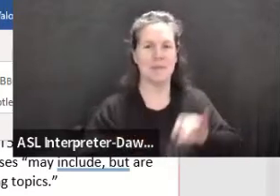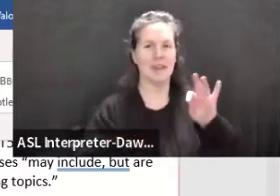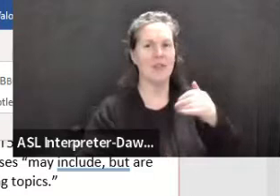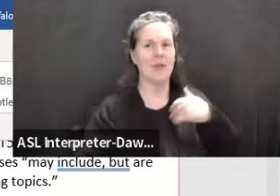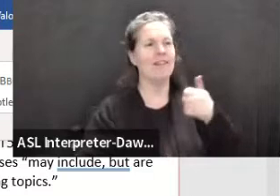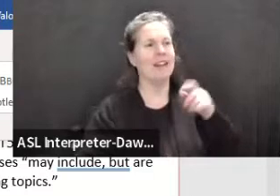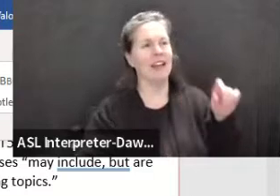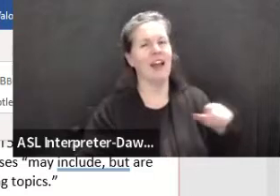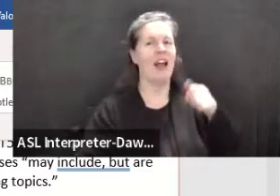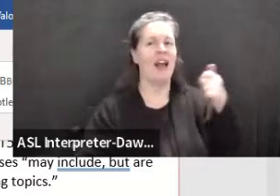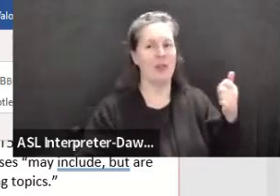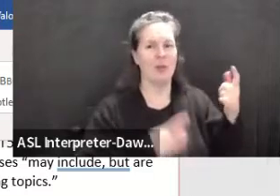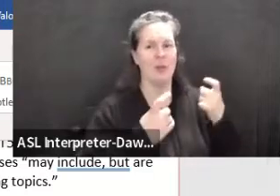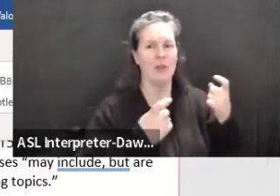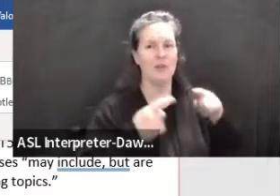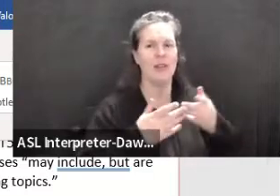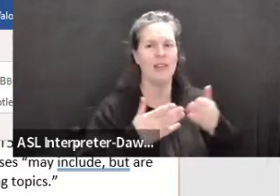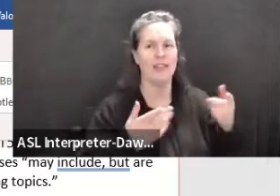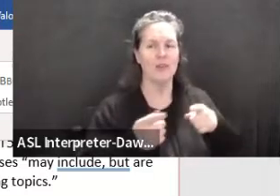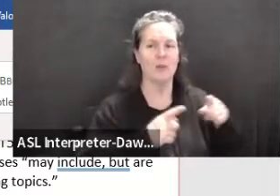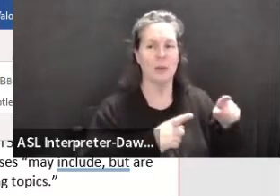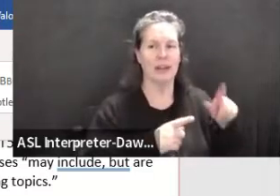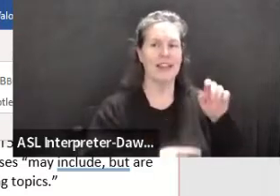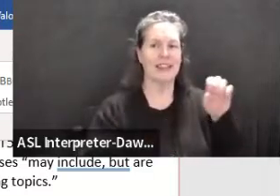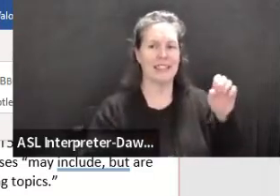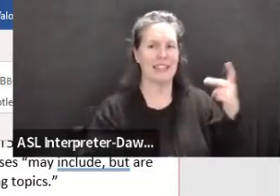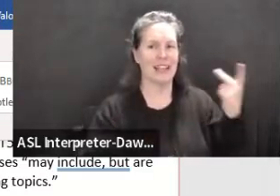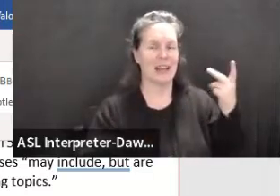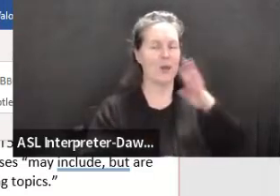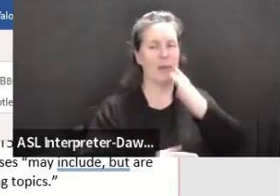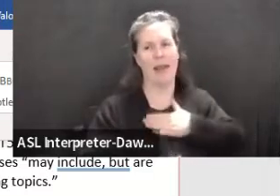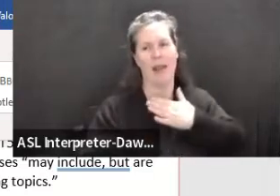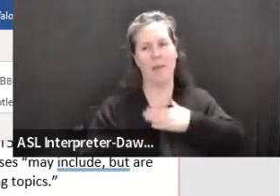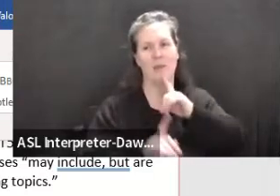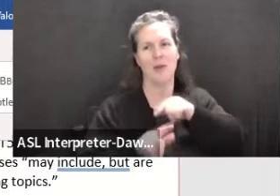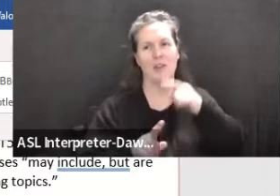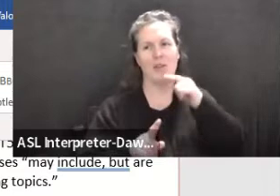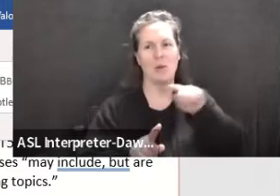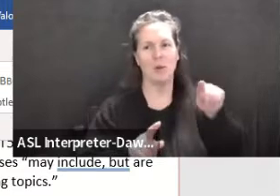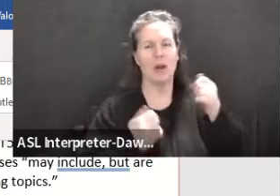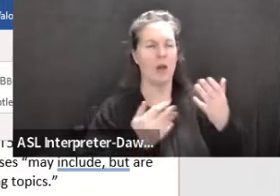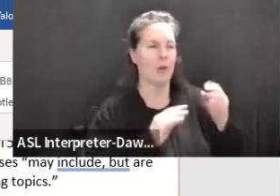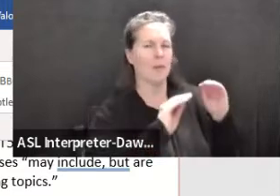while things are going on, both Lee and I can, would be happy to answer those for you, but yeah, I'll go ahead and type those in the chat.